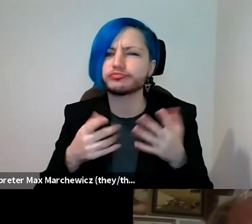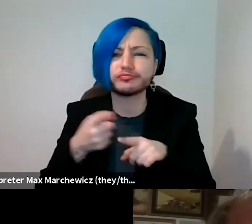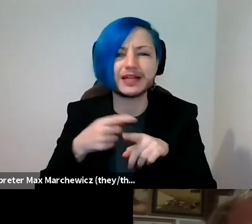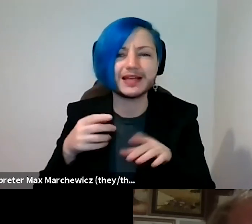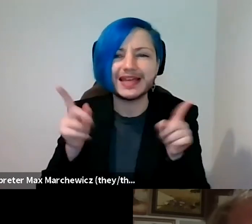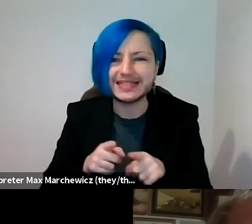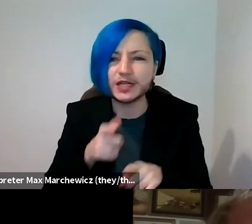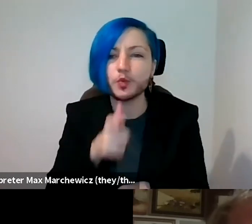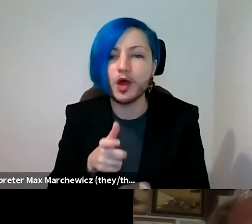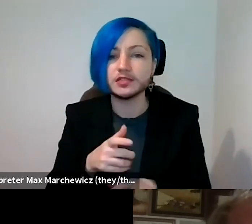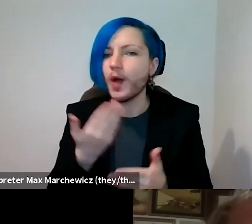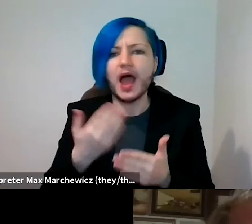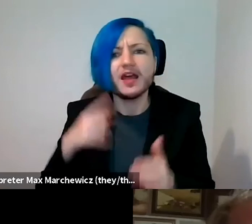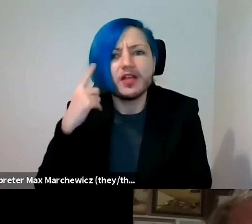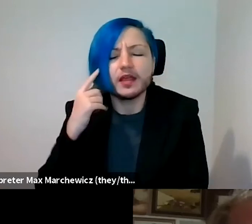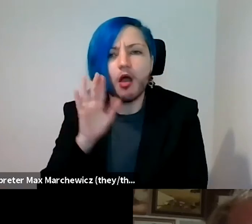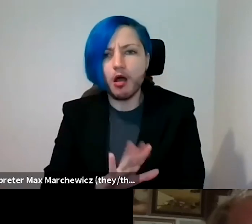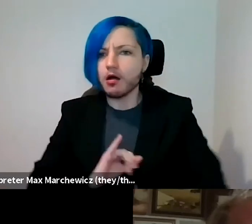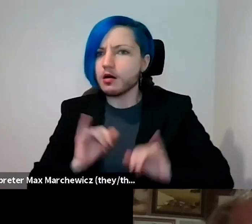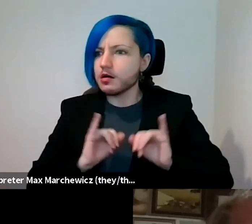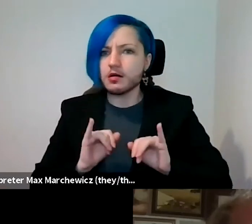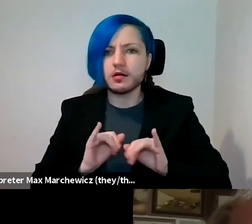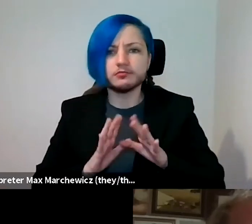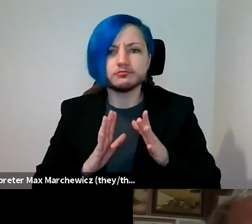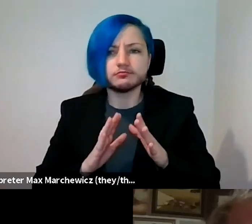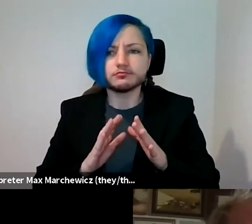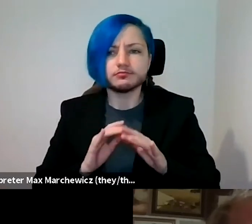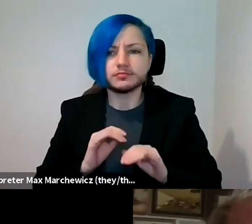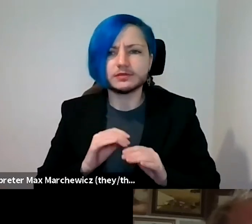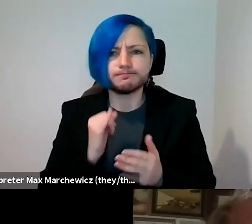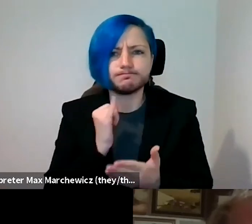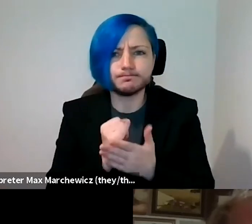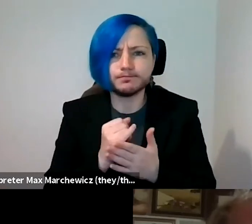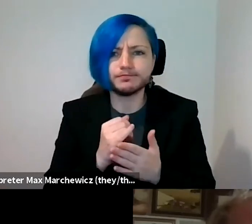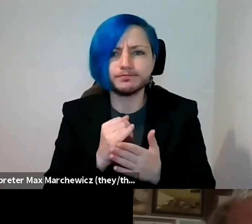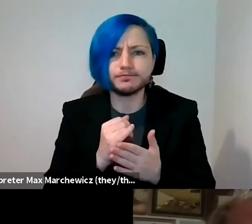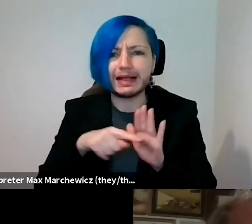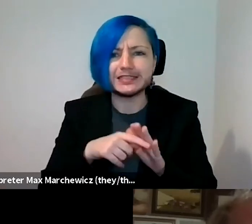"Oh no, he's using them for, you know, colonizing." I see it in a broader base.